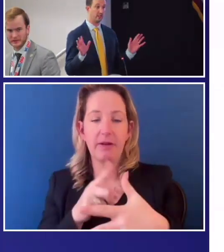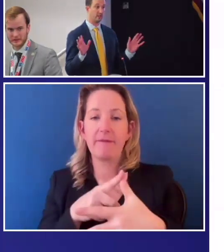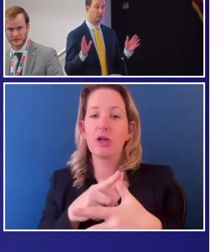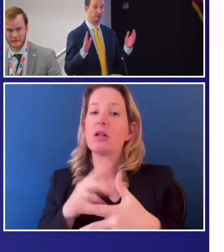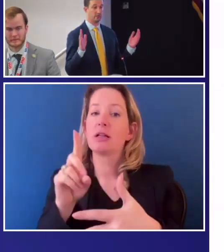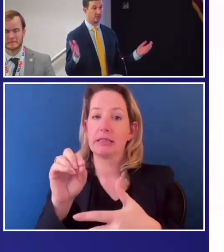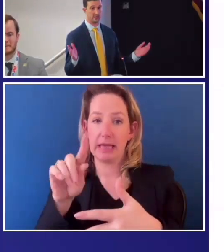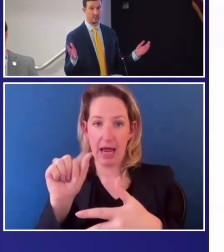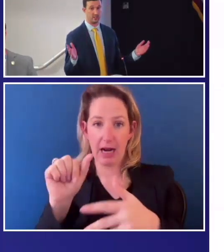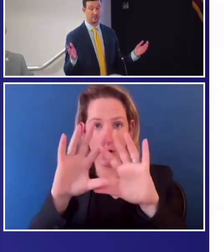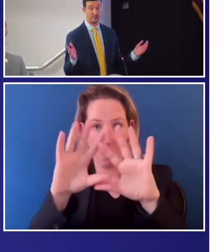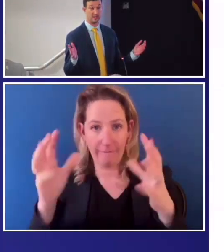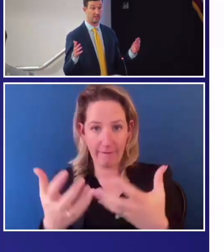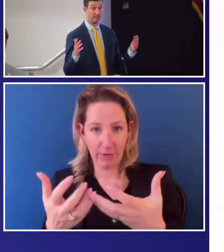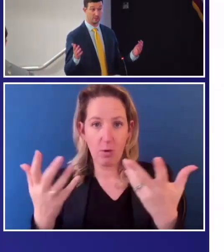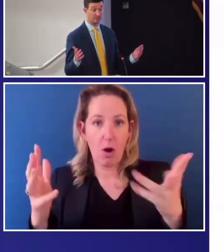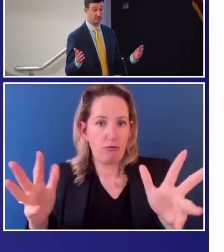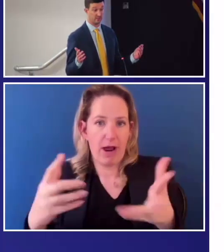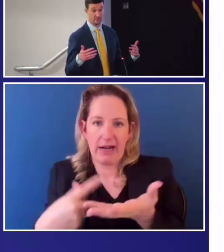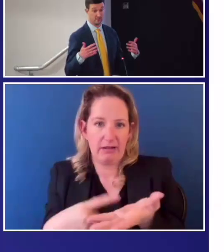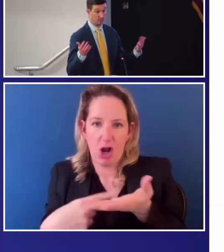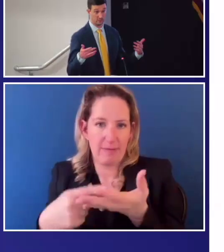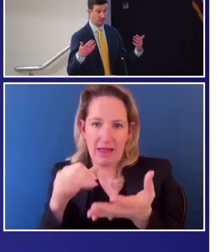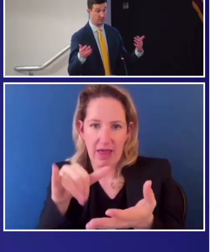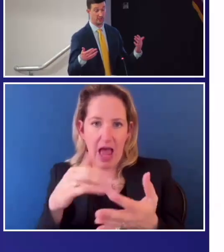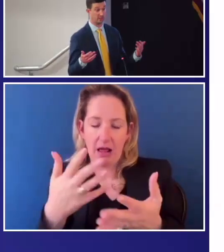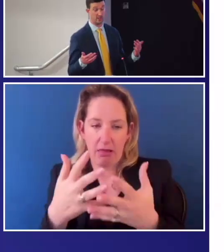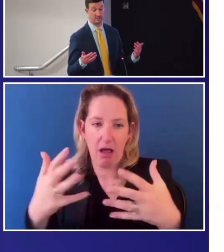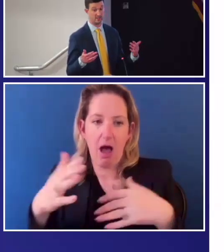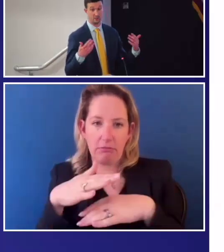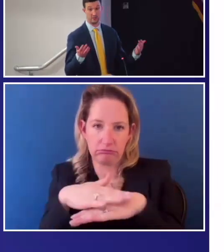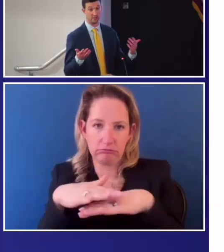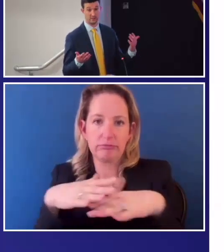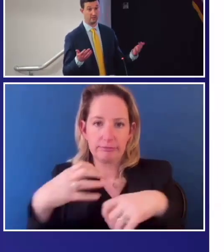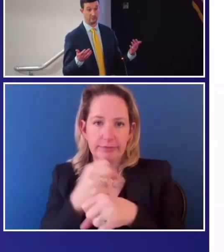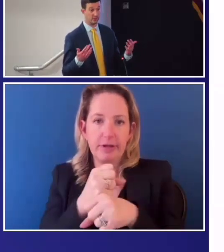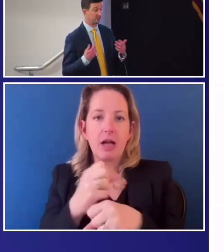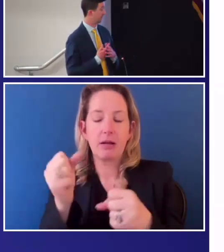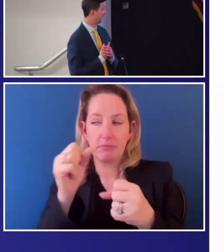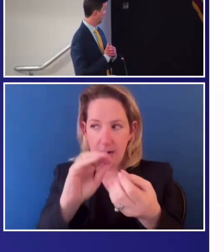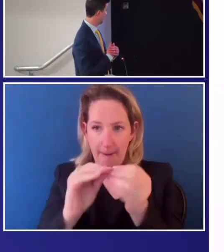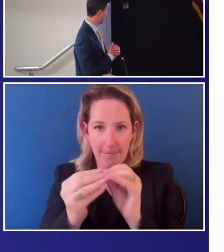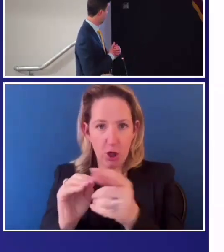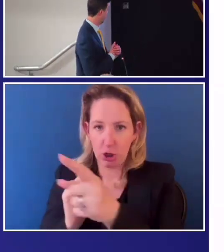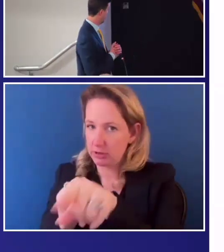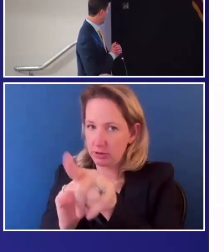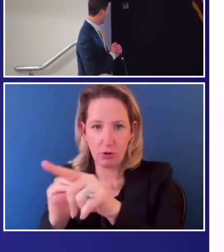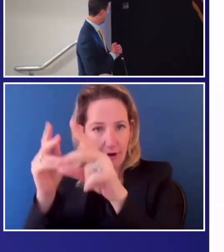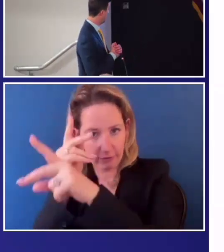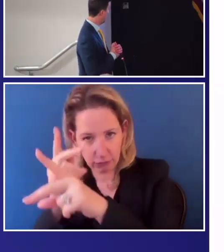data. We've already talked a lot about the data, and based on the numbers that you guys are tossing out, clearly a lot of you guys have crunched the data as well.